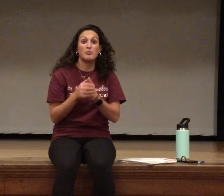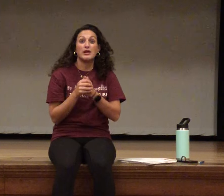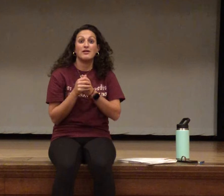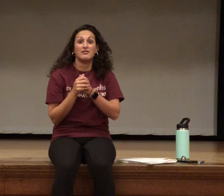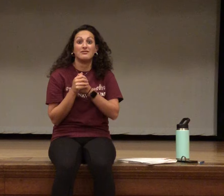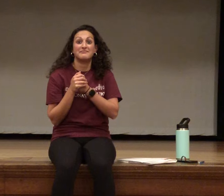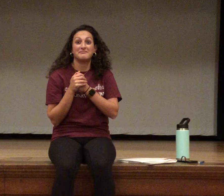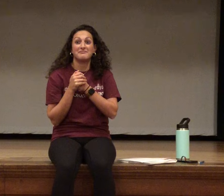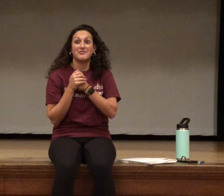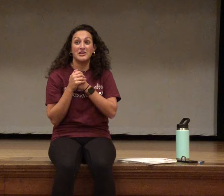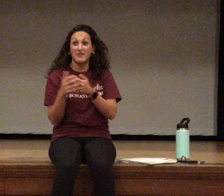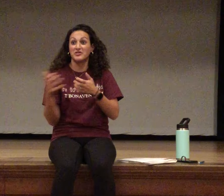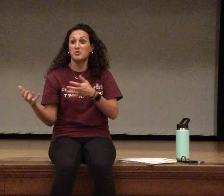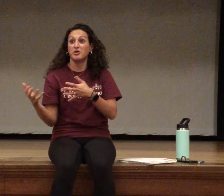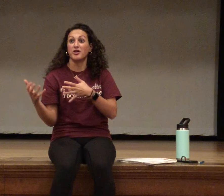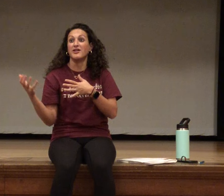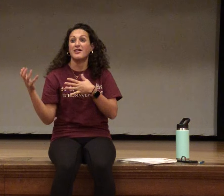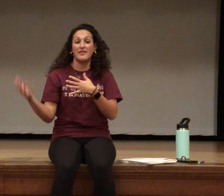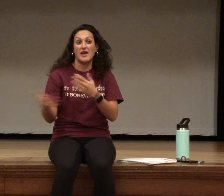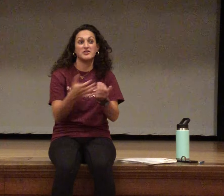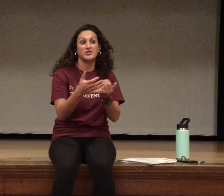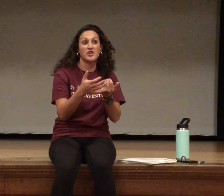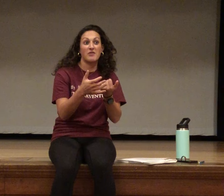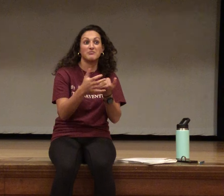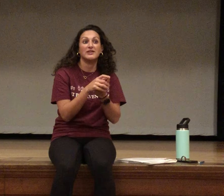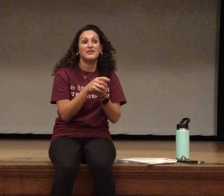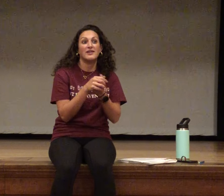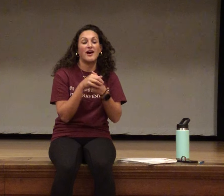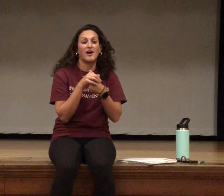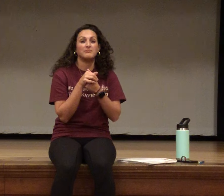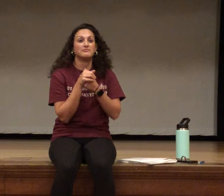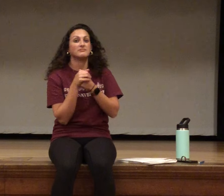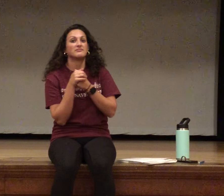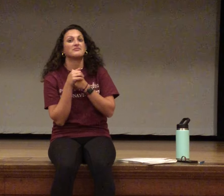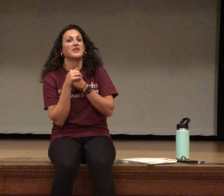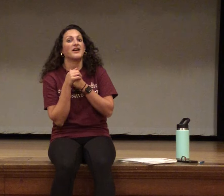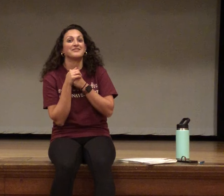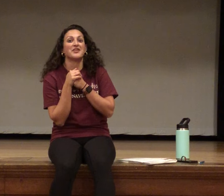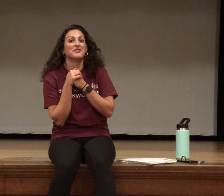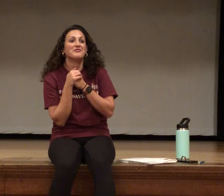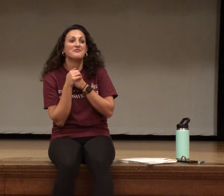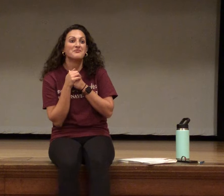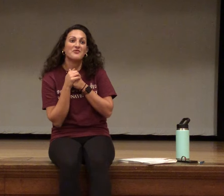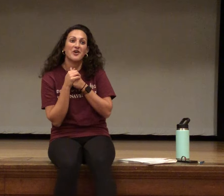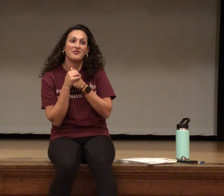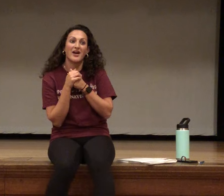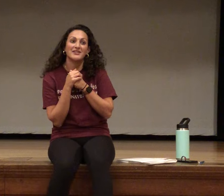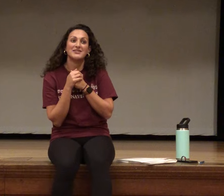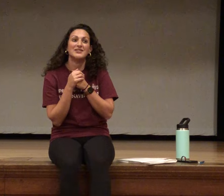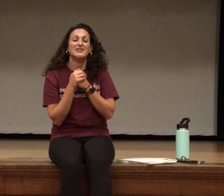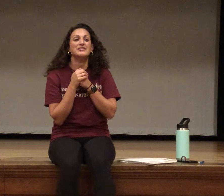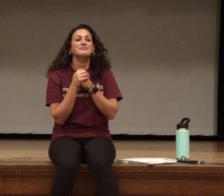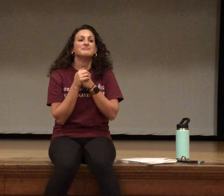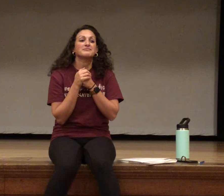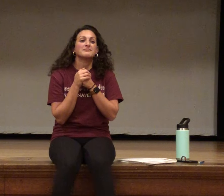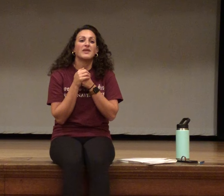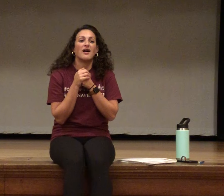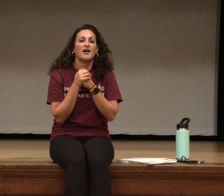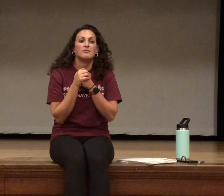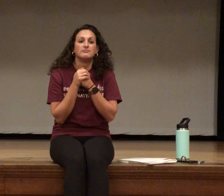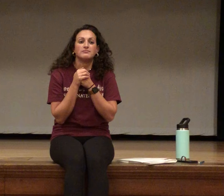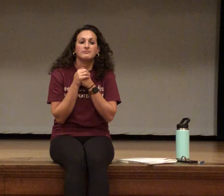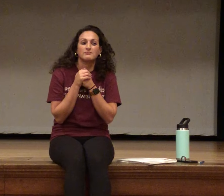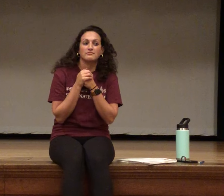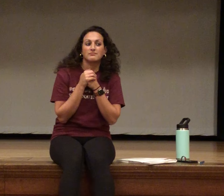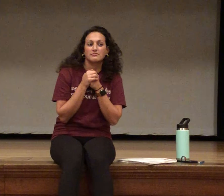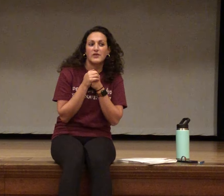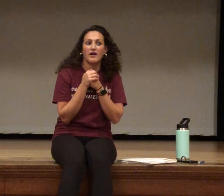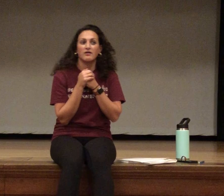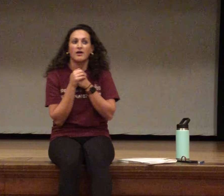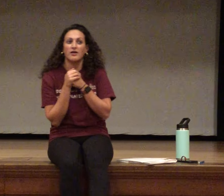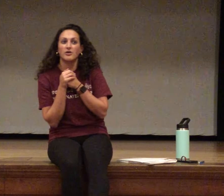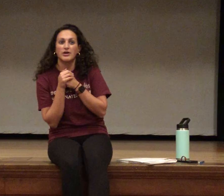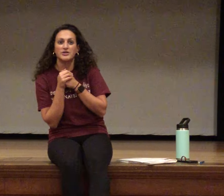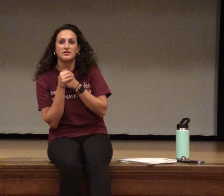can be a deaf interpreter and that is their job um yeah another fun fact um yeah any other questions